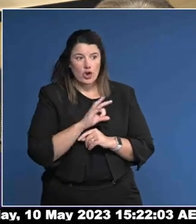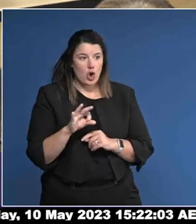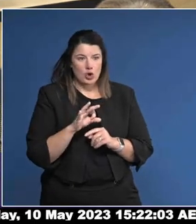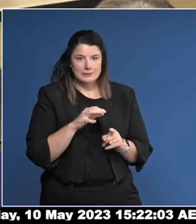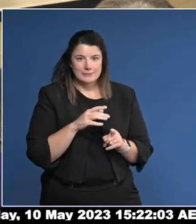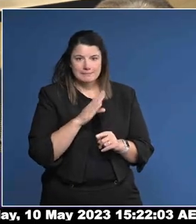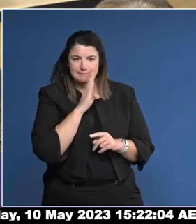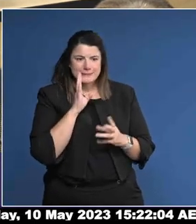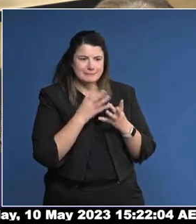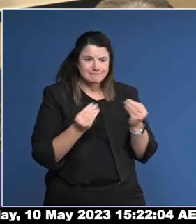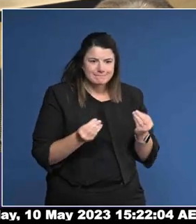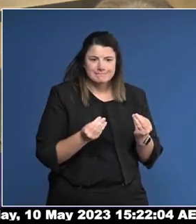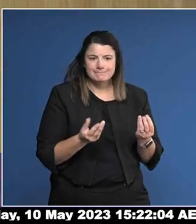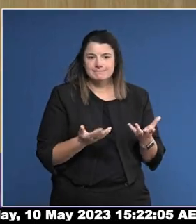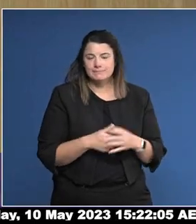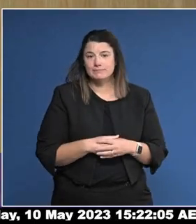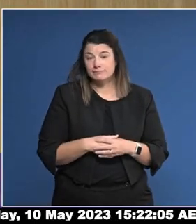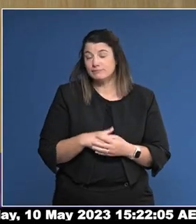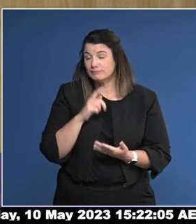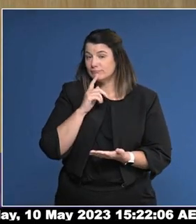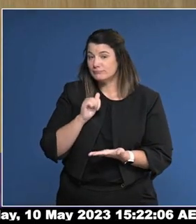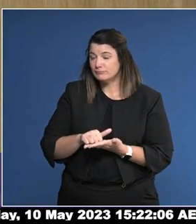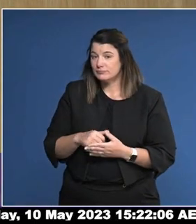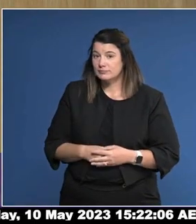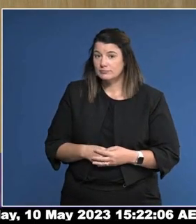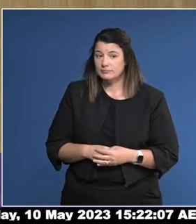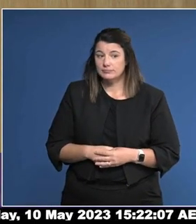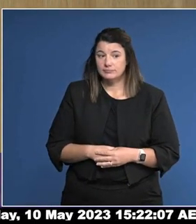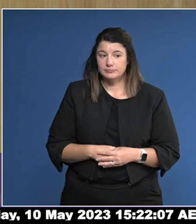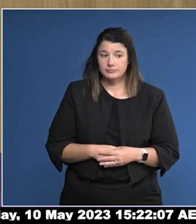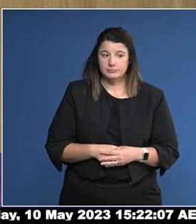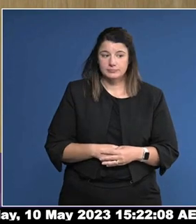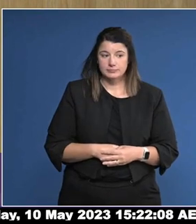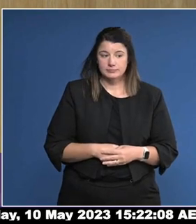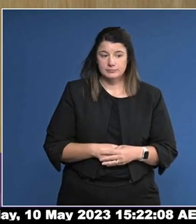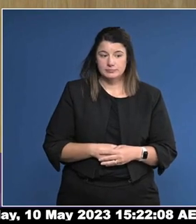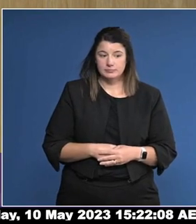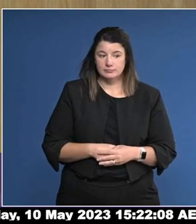I would agree. MS MAHONY: And do you also accept that had there been greater